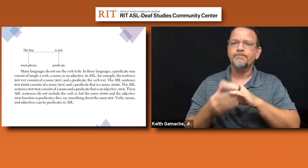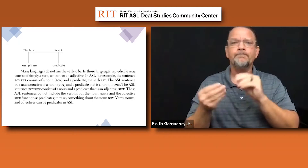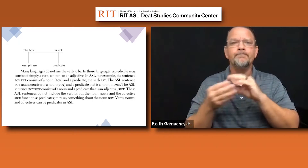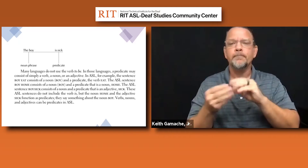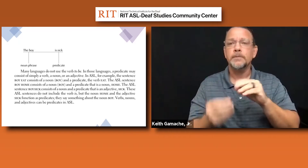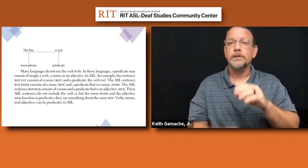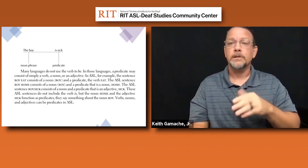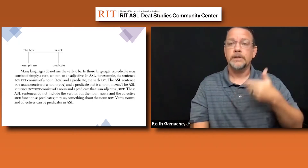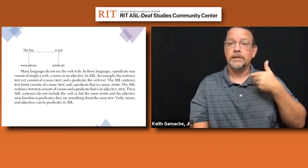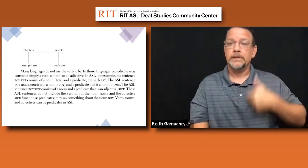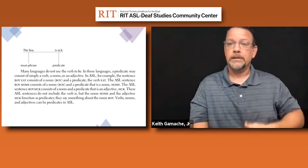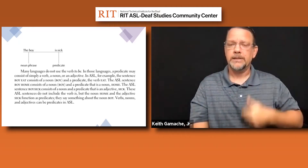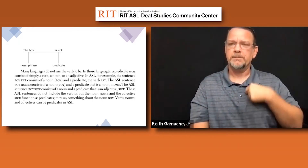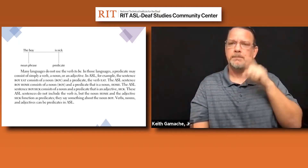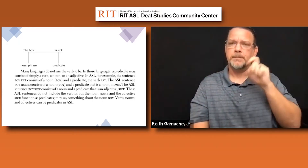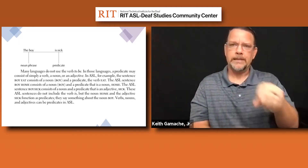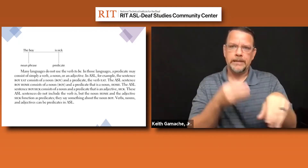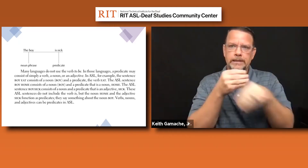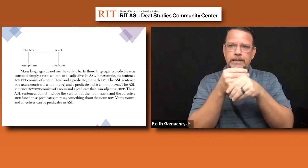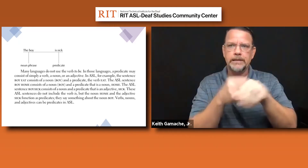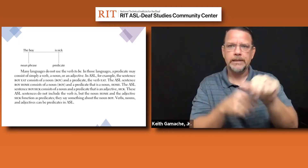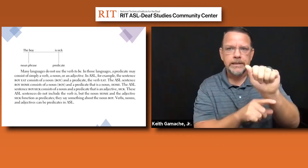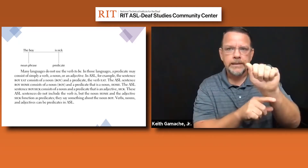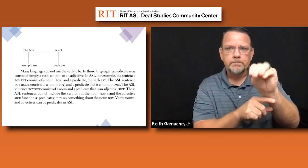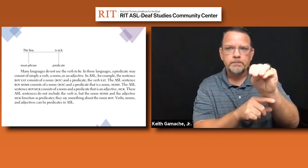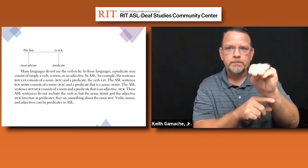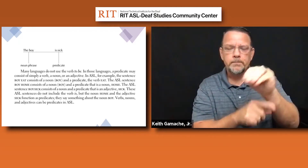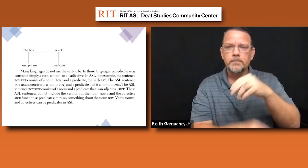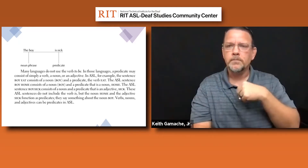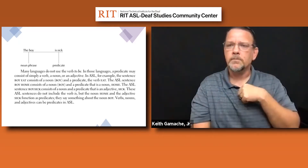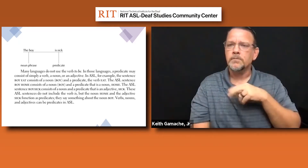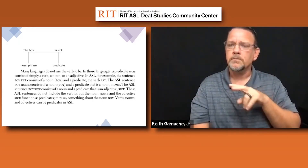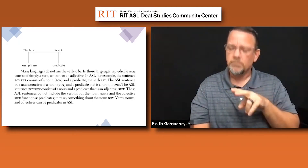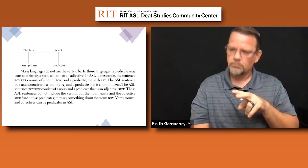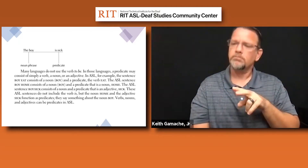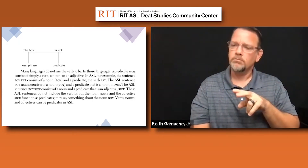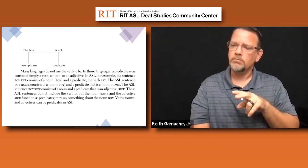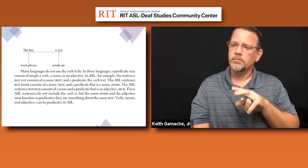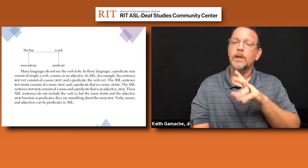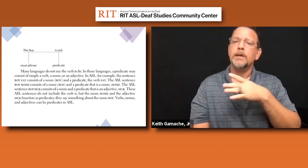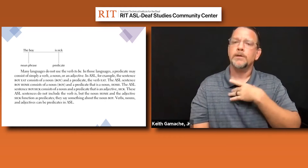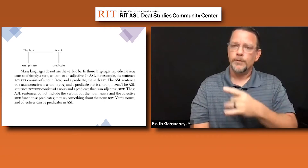"This sign for "me," I have to add "I am." That's the reason for this sign.